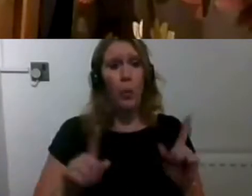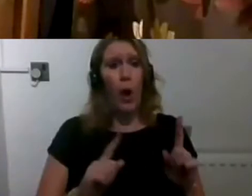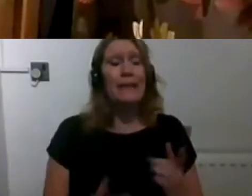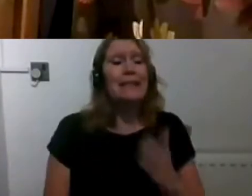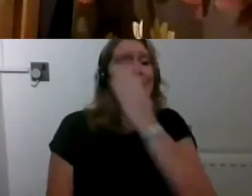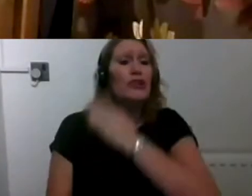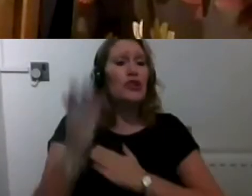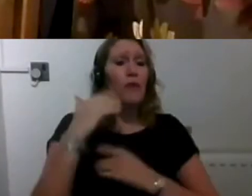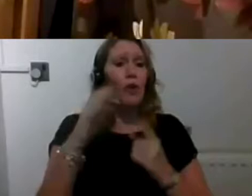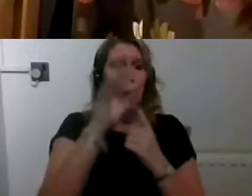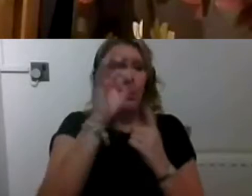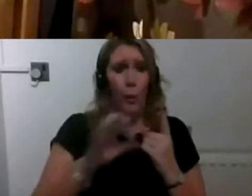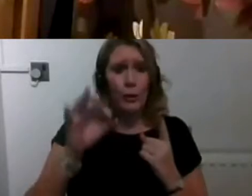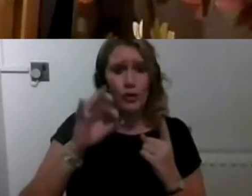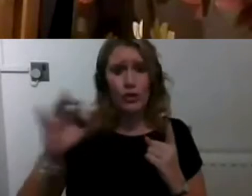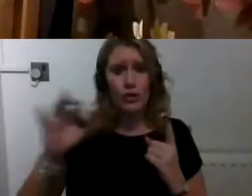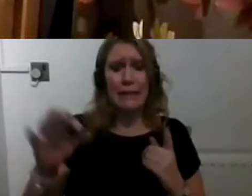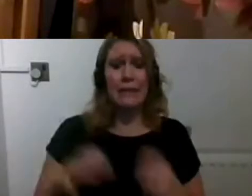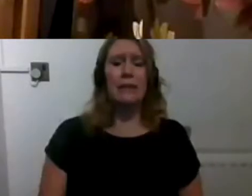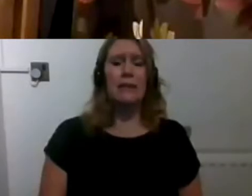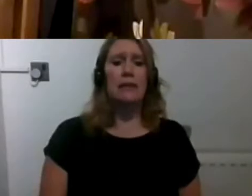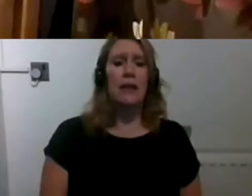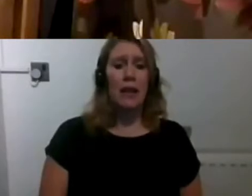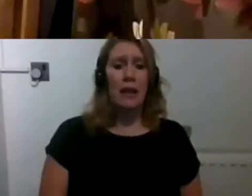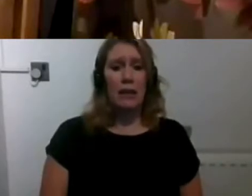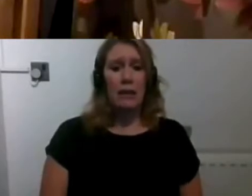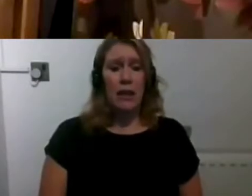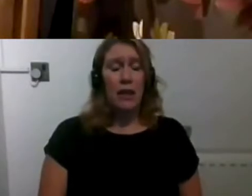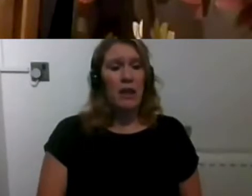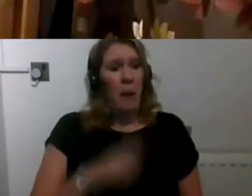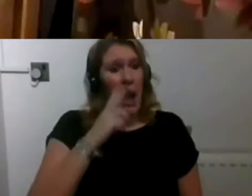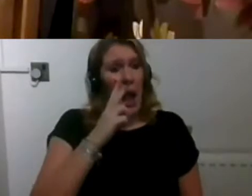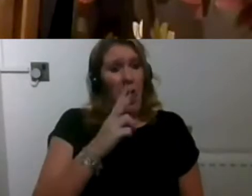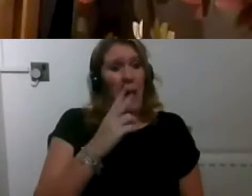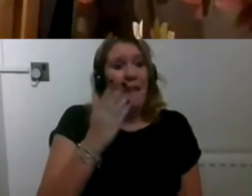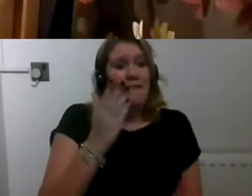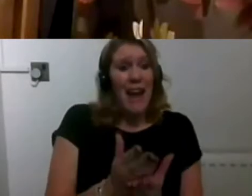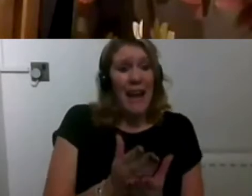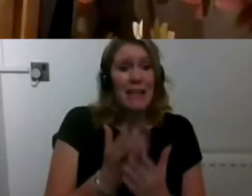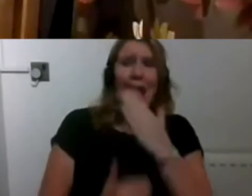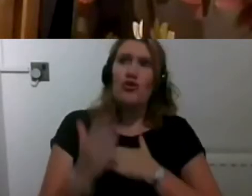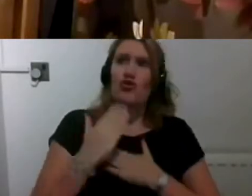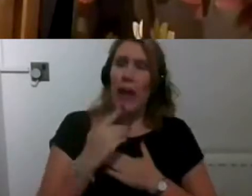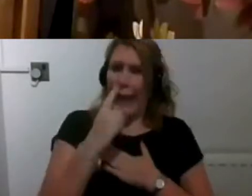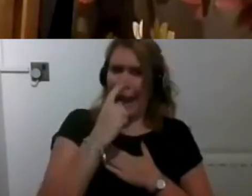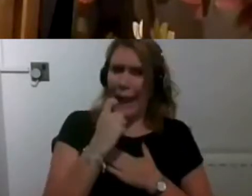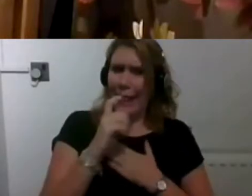so I look at some little interesting historical facts and see if I can turn